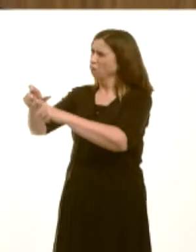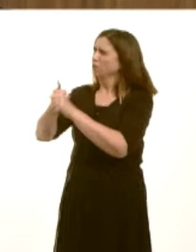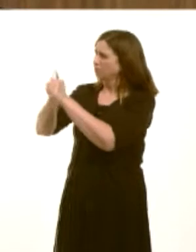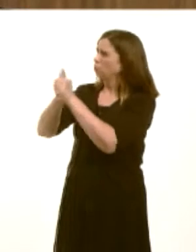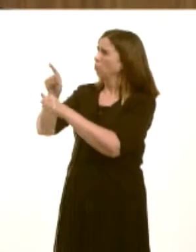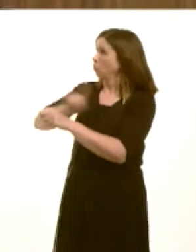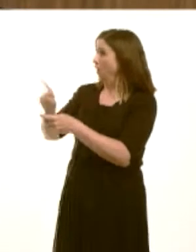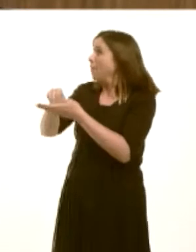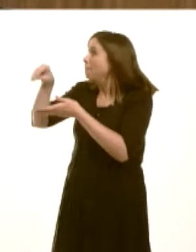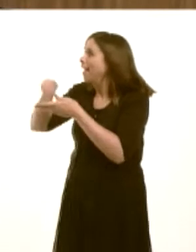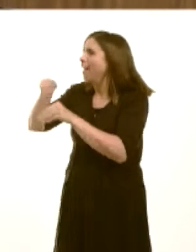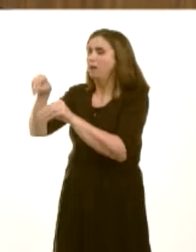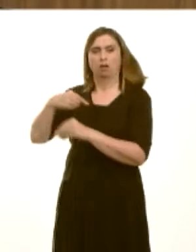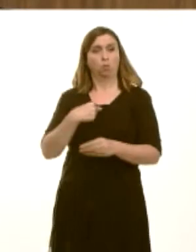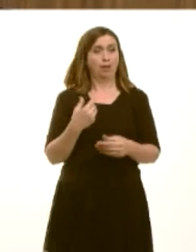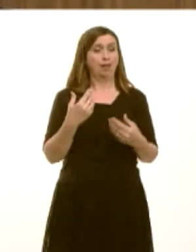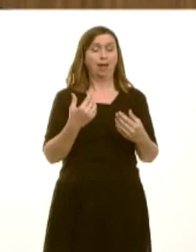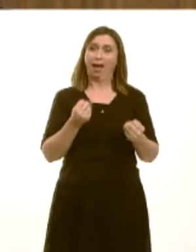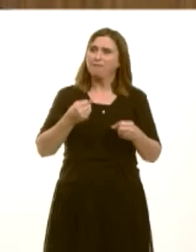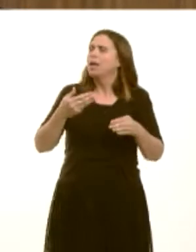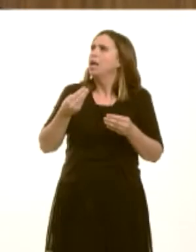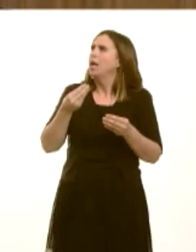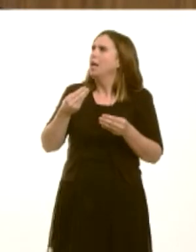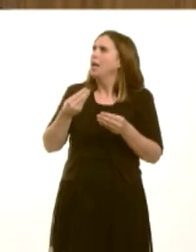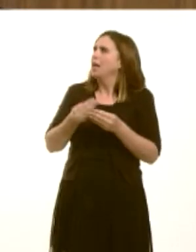we have economic activity going up. We have the best foreign direct investment figures